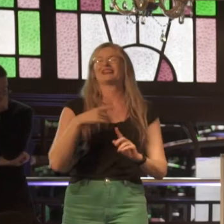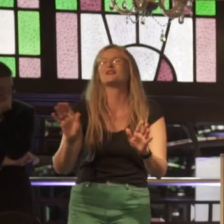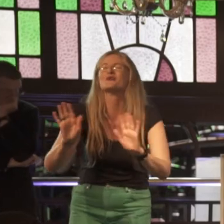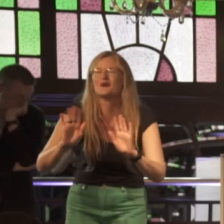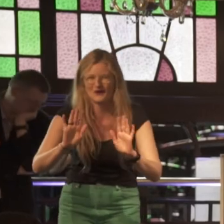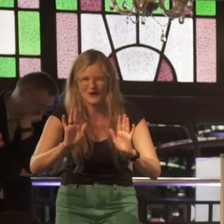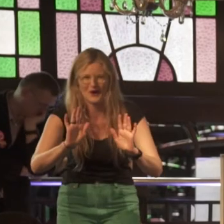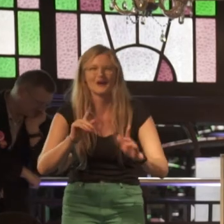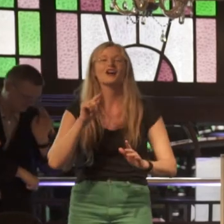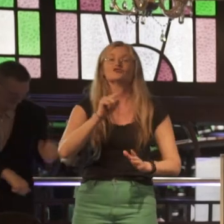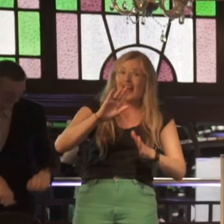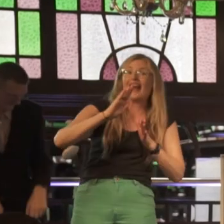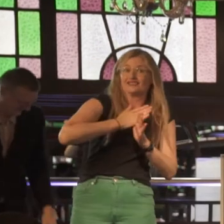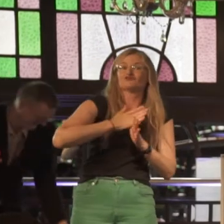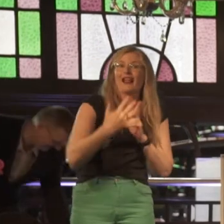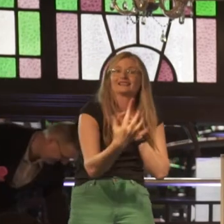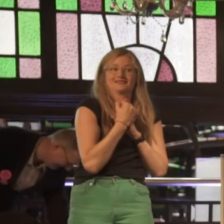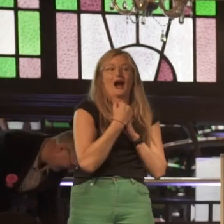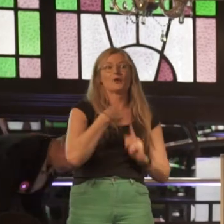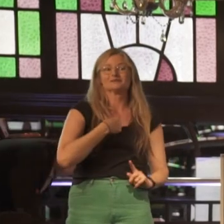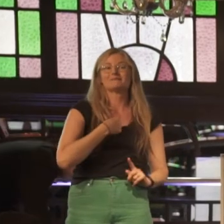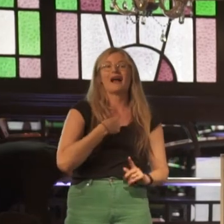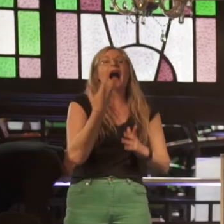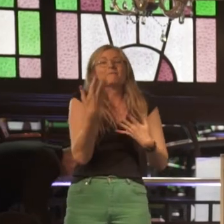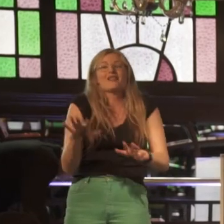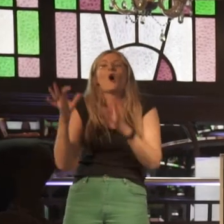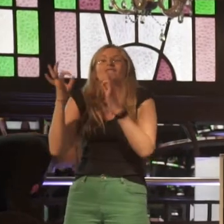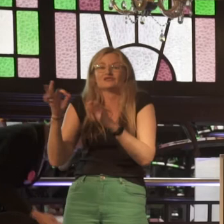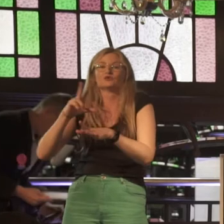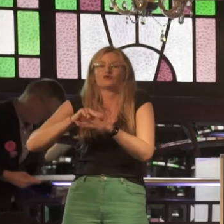She initially diagnosed me. I have an official diagnosis. I'm not cheating.